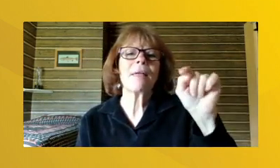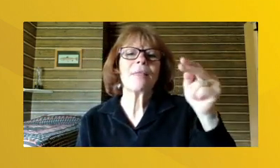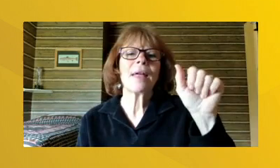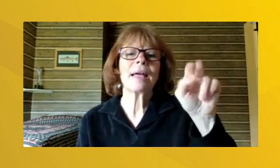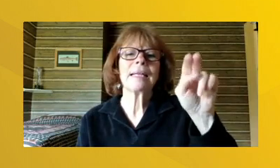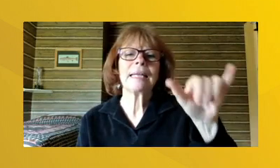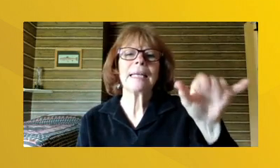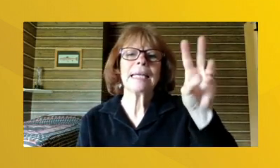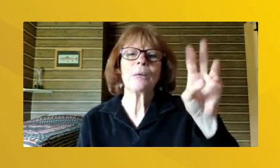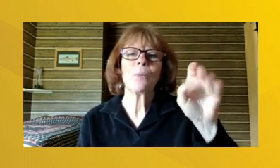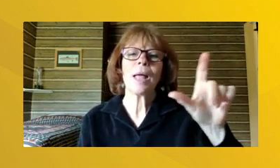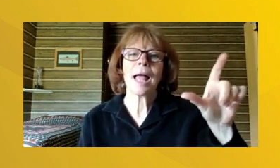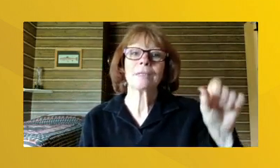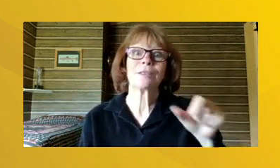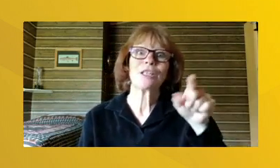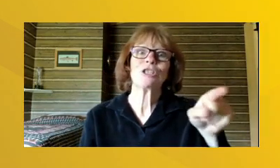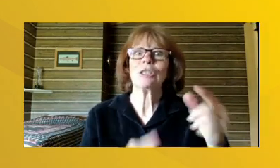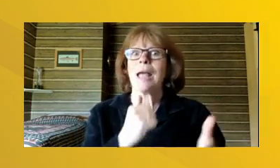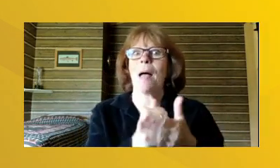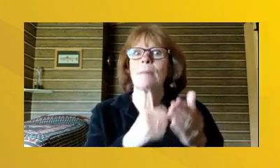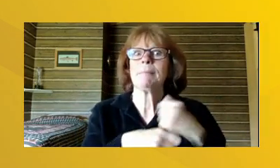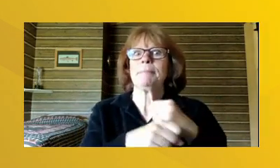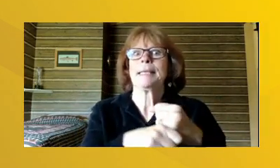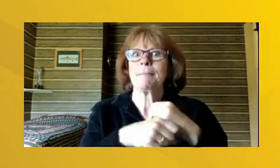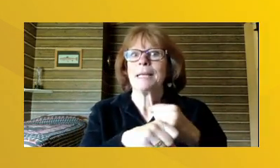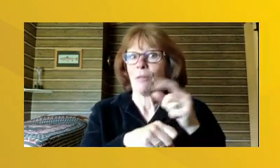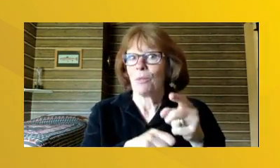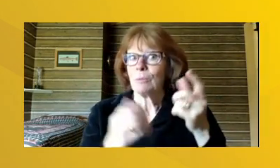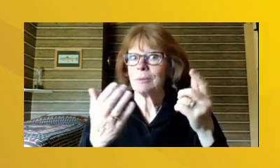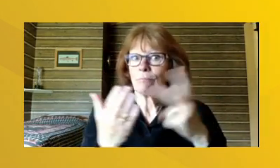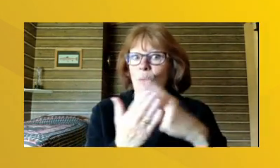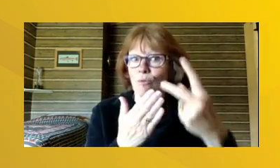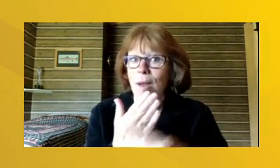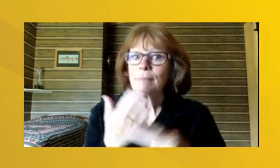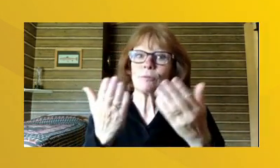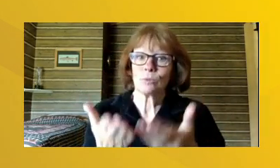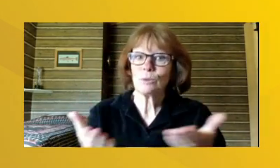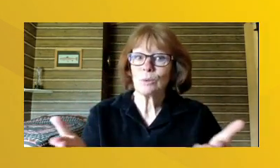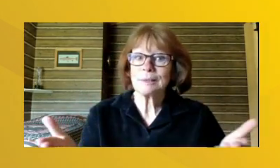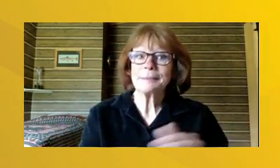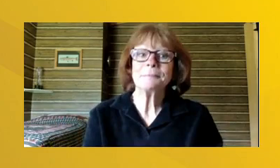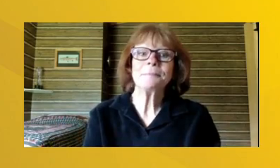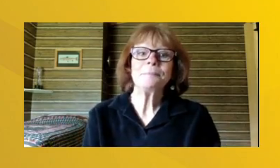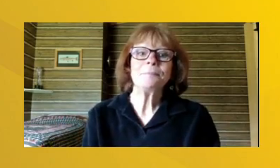on all these wonderful resources. Hello.